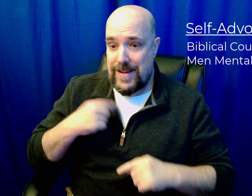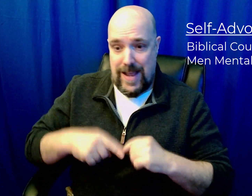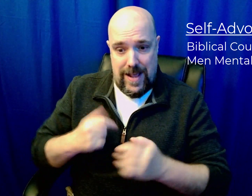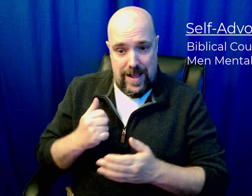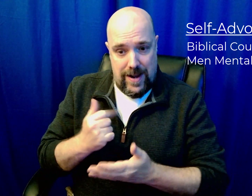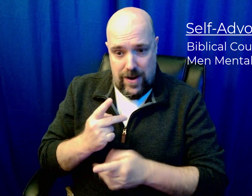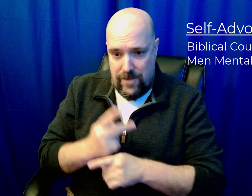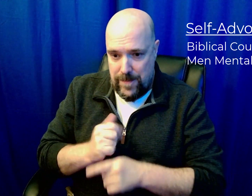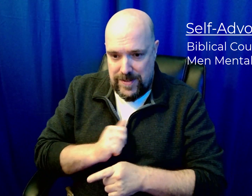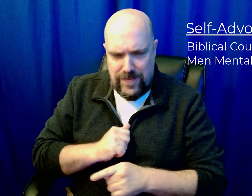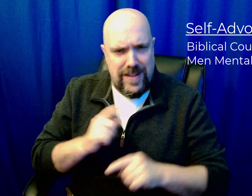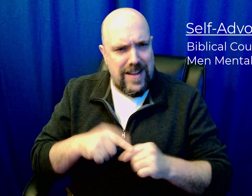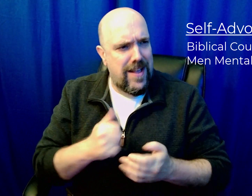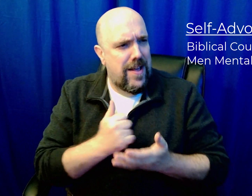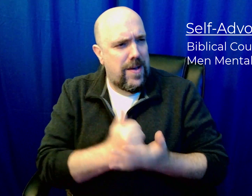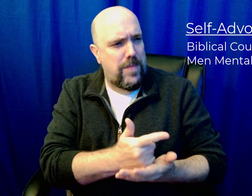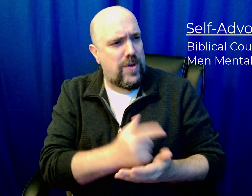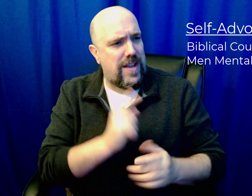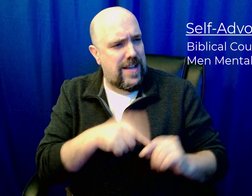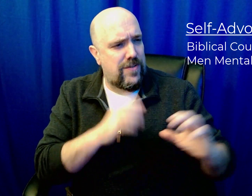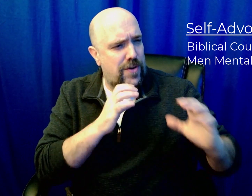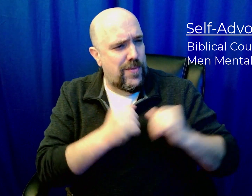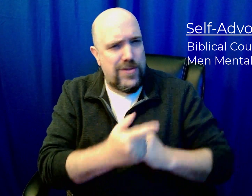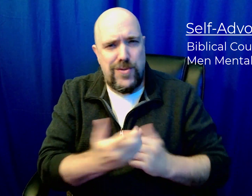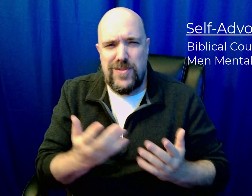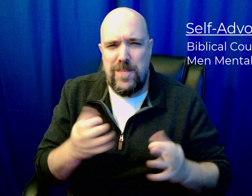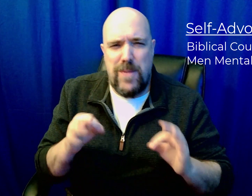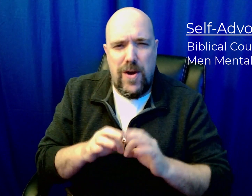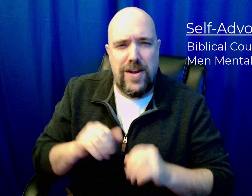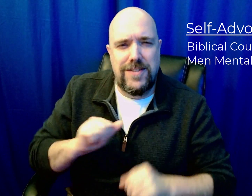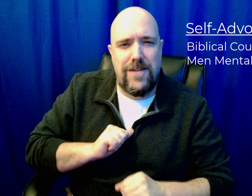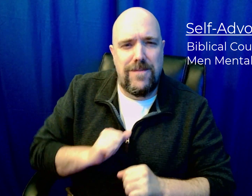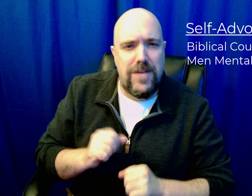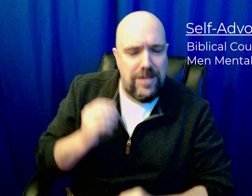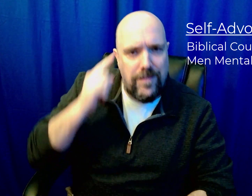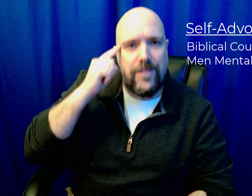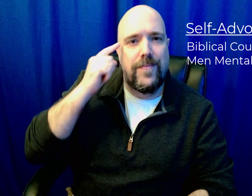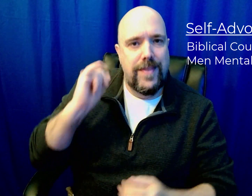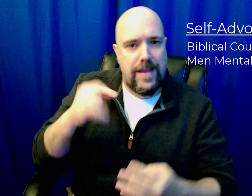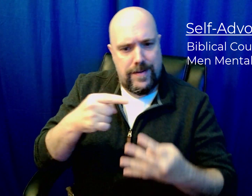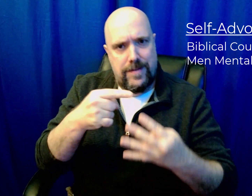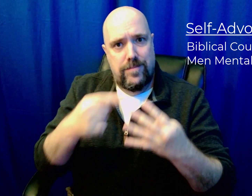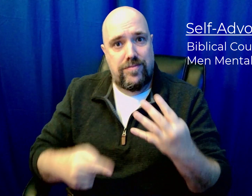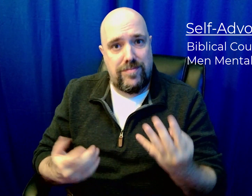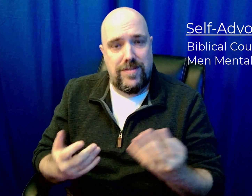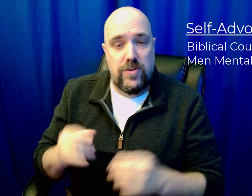In this way, if I can not take care of myself, how can I take care of you or communicate with you correctly.